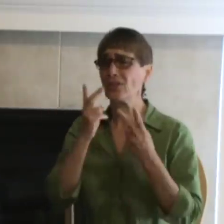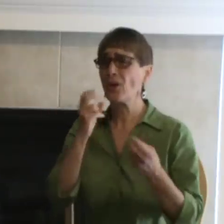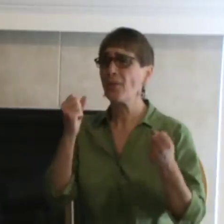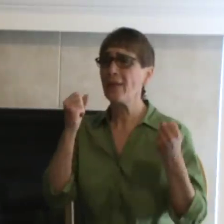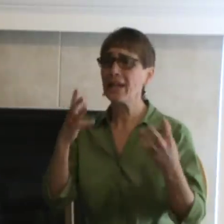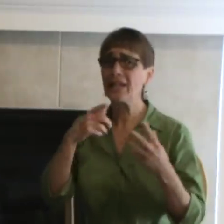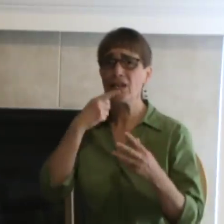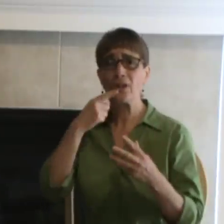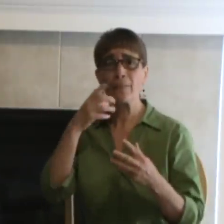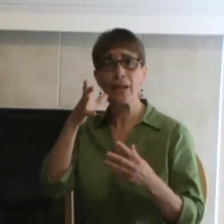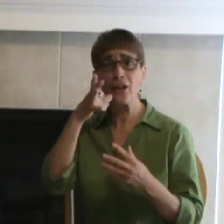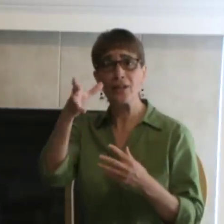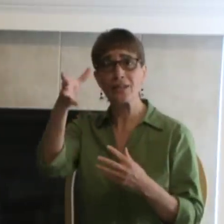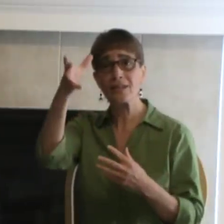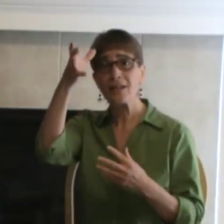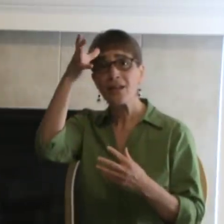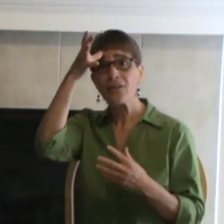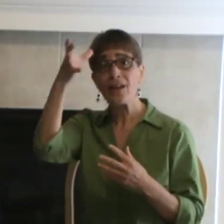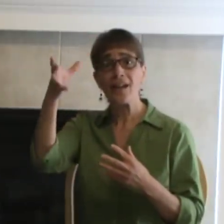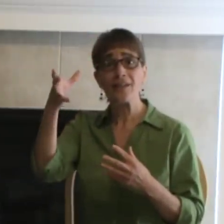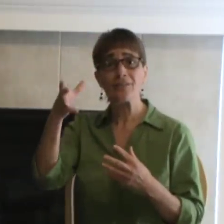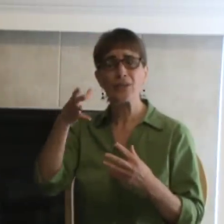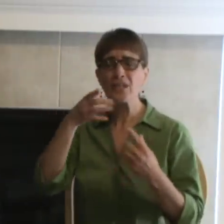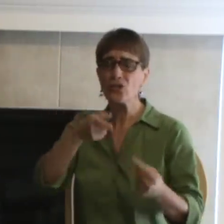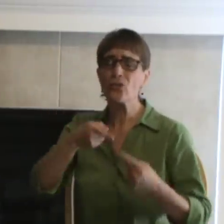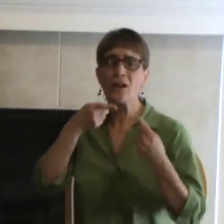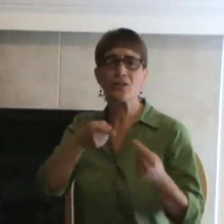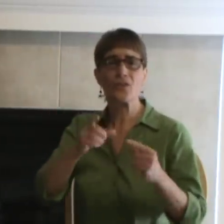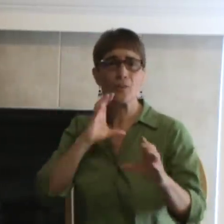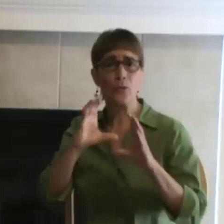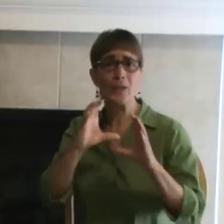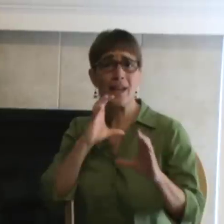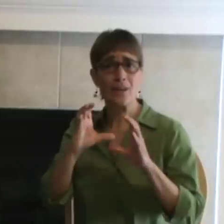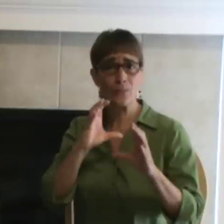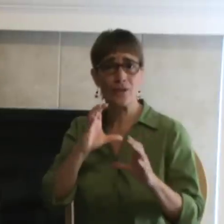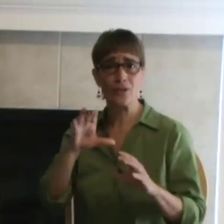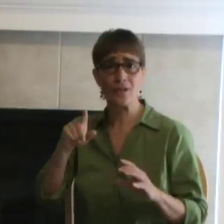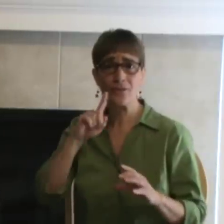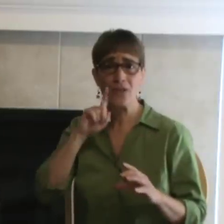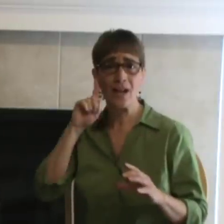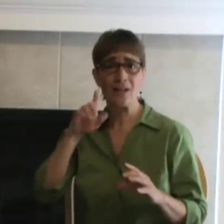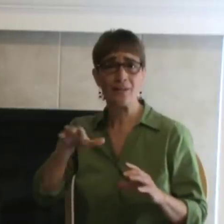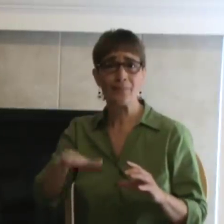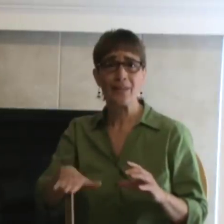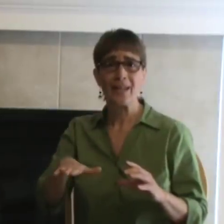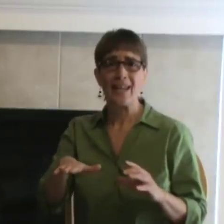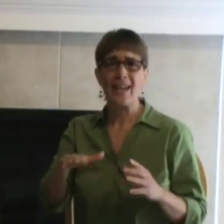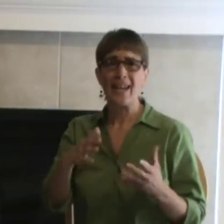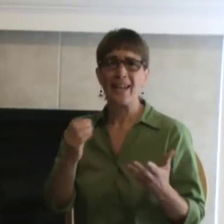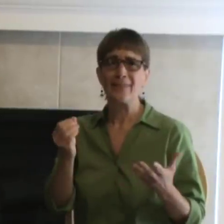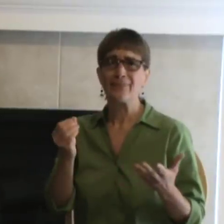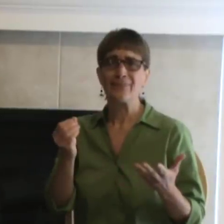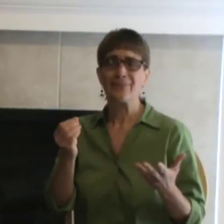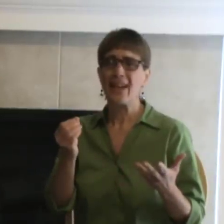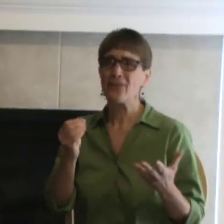so many hearing parents that really struggle to communicate with their Deaf child. They